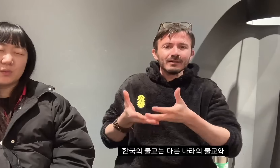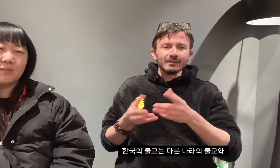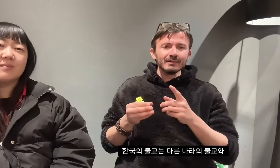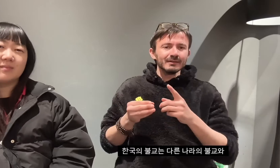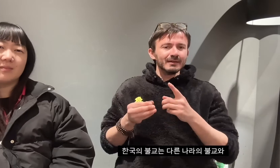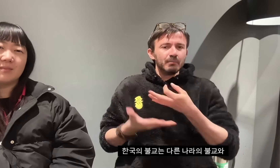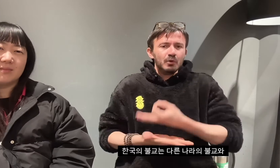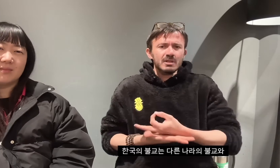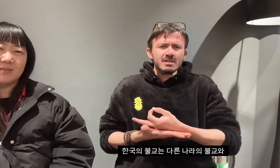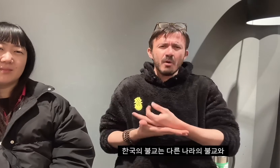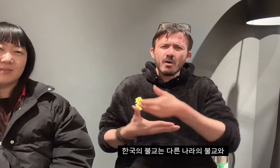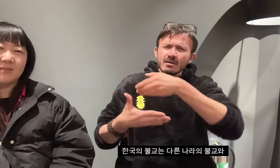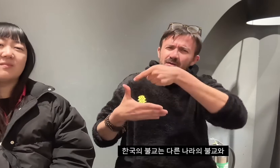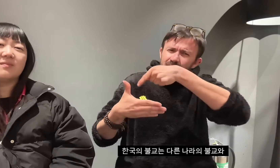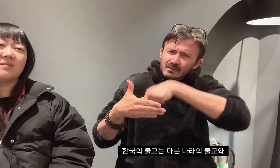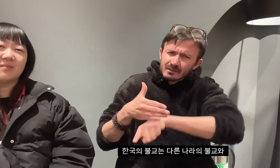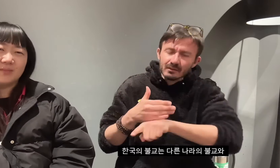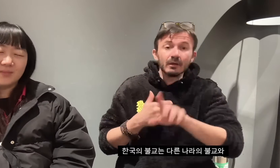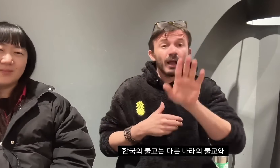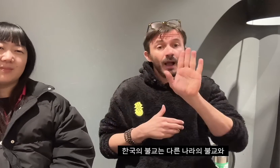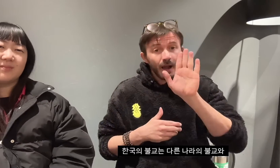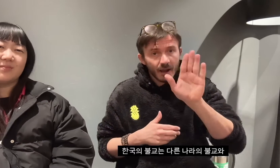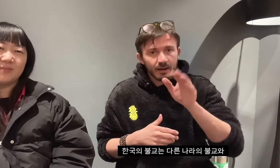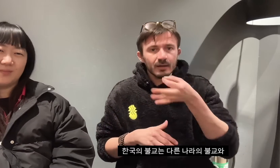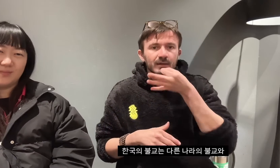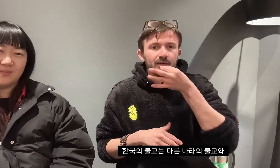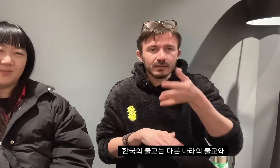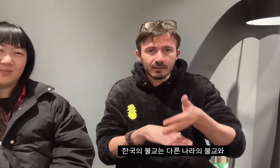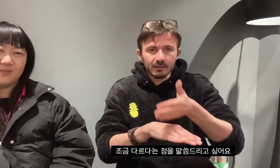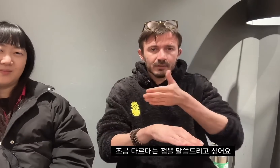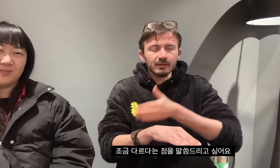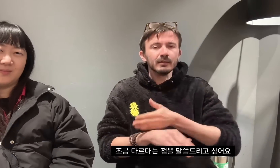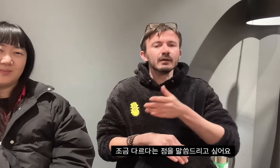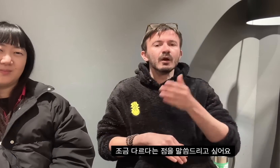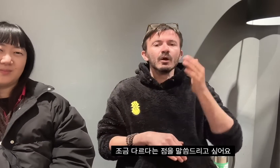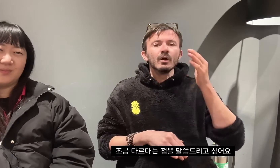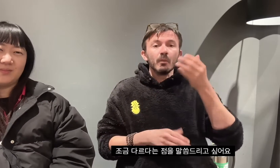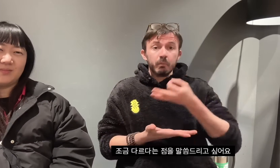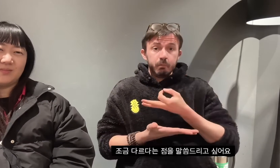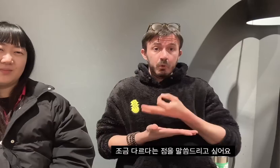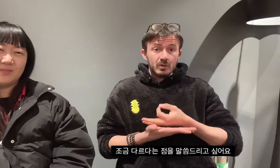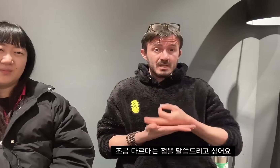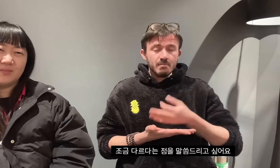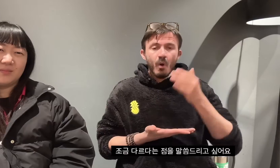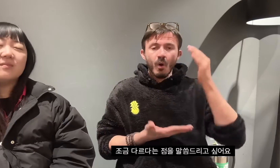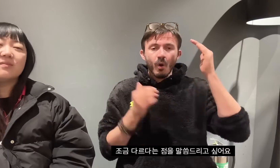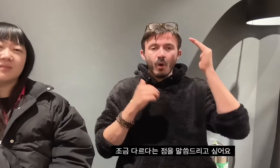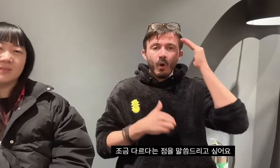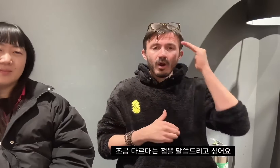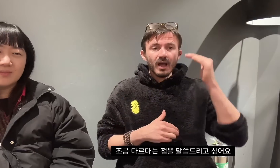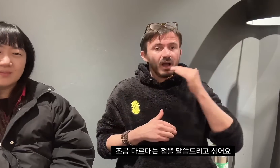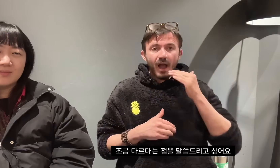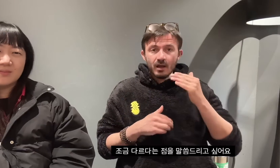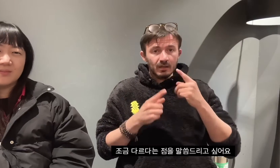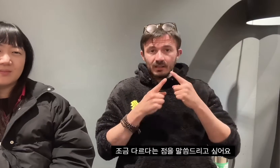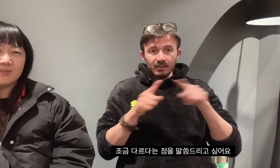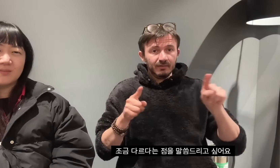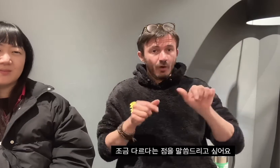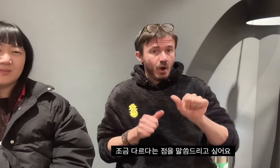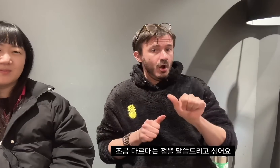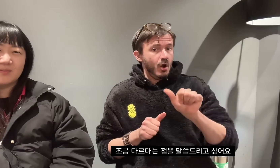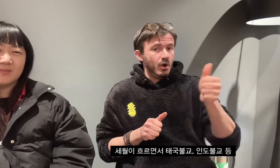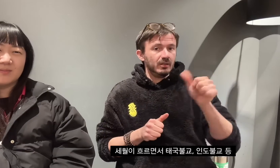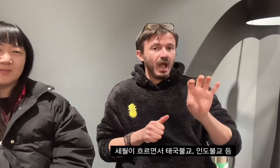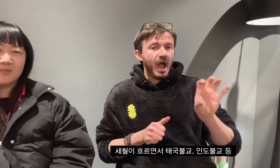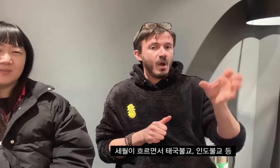I would like to point out that Korean Buddhism is a little different from Buddhism in other countries.